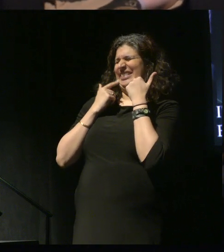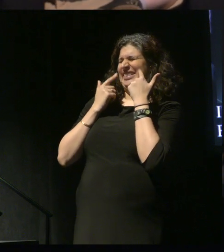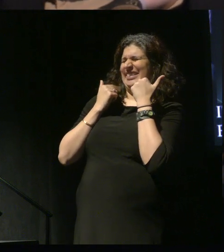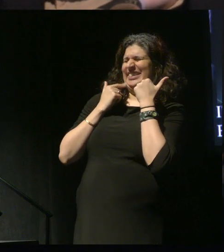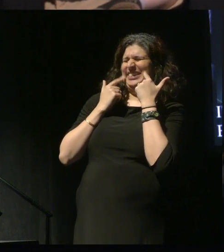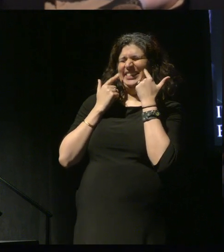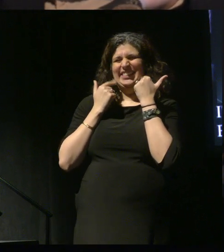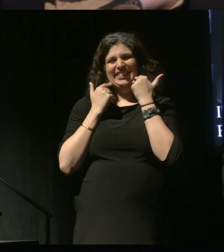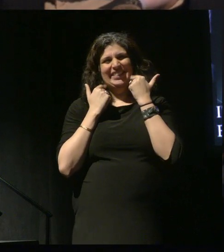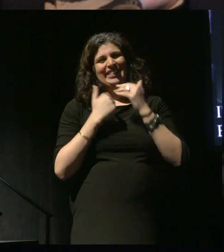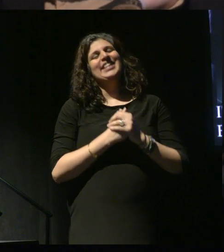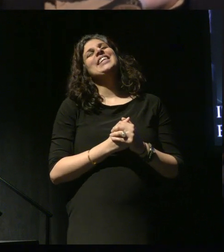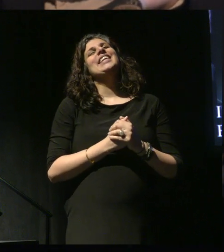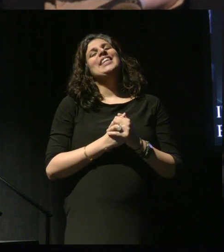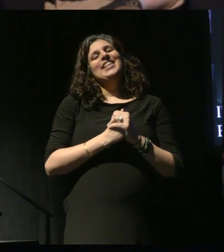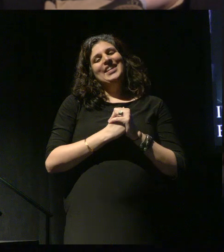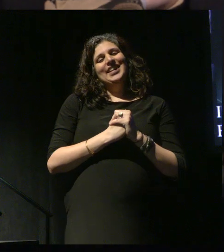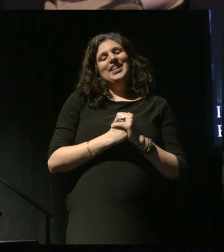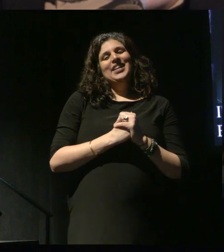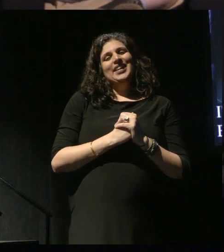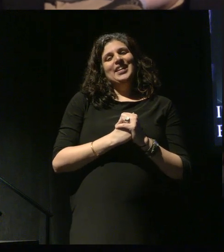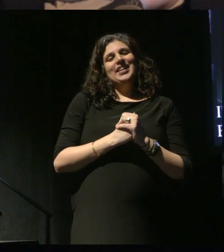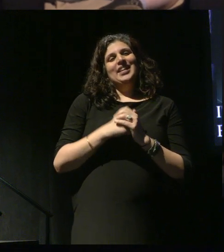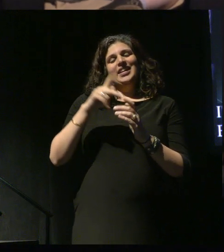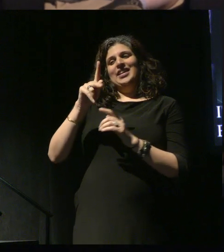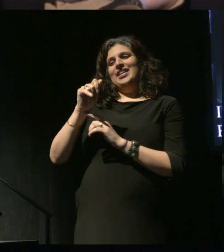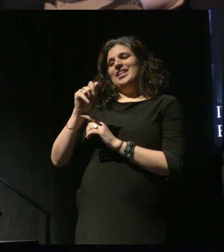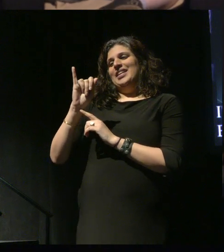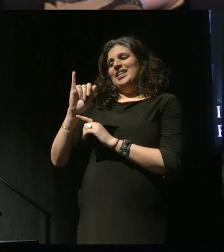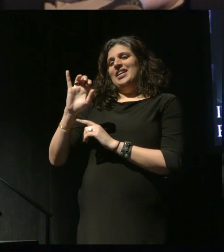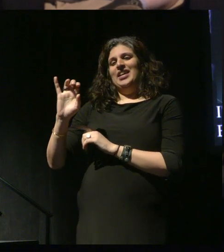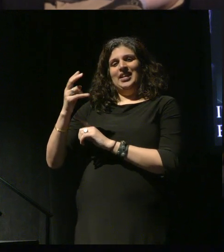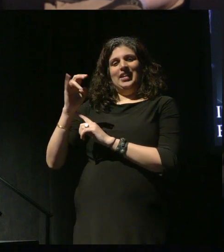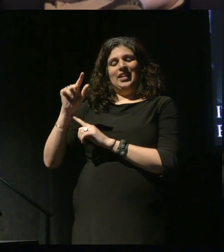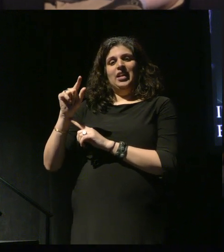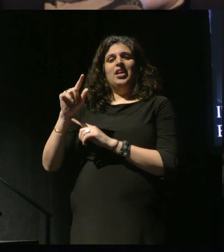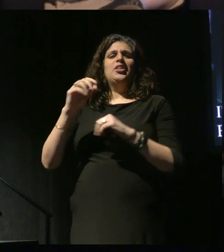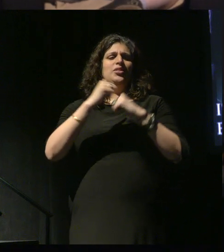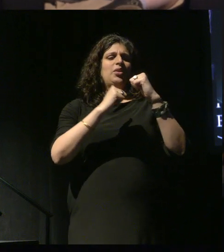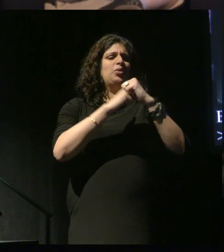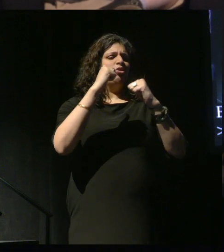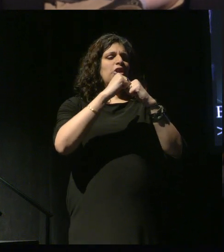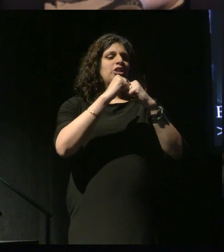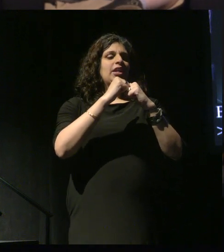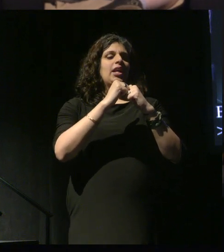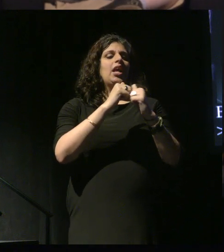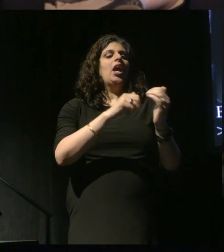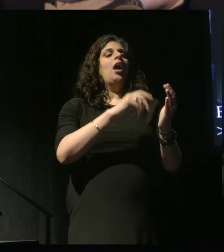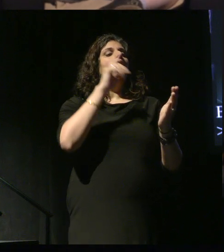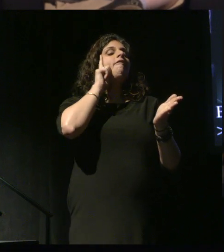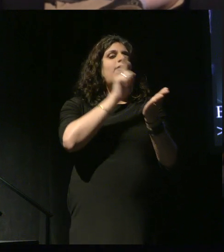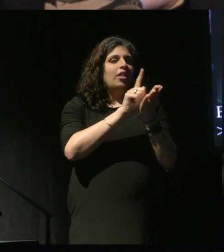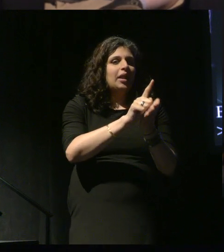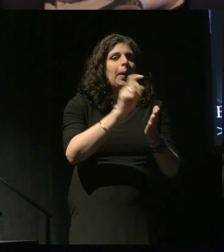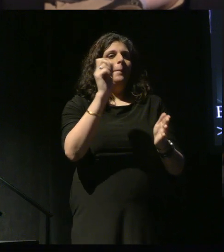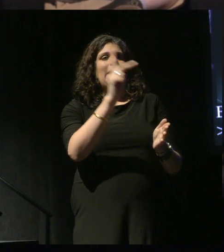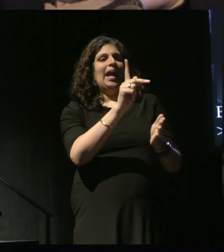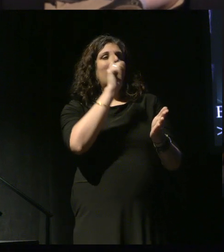Oh, you know, structurally Falling Back in Love with Being Human is very simple.